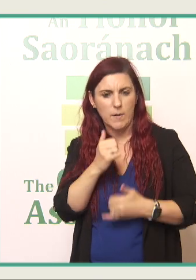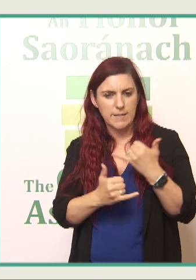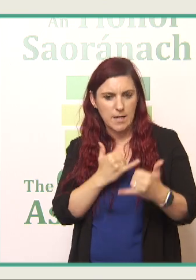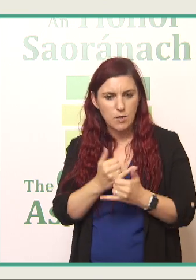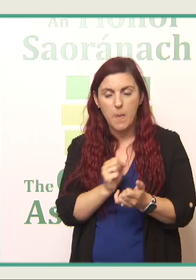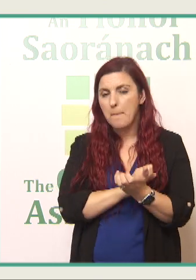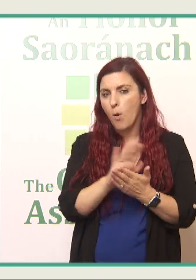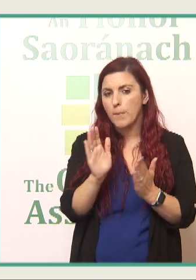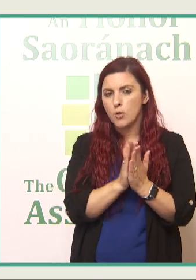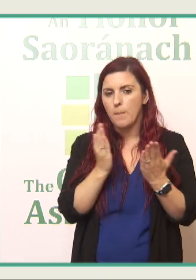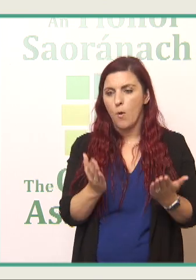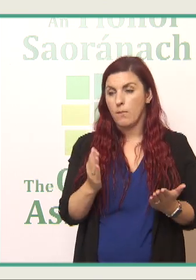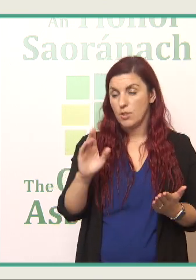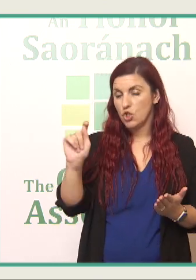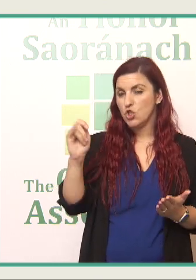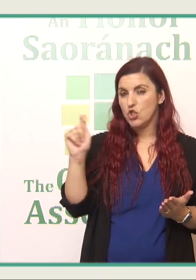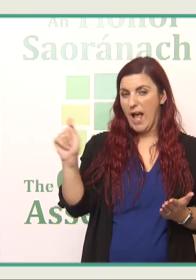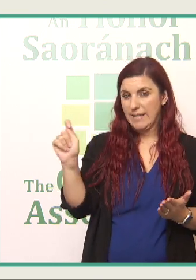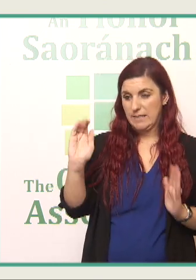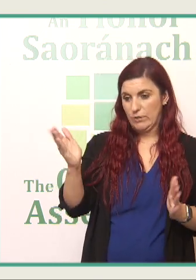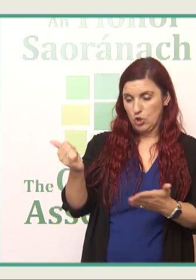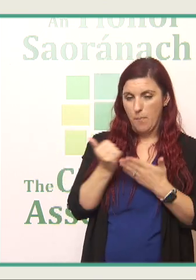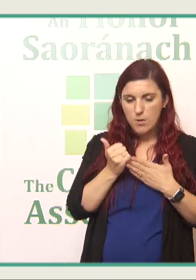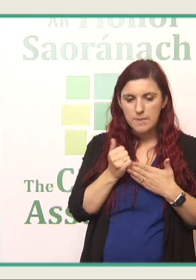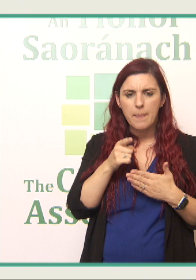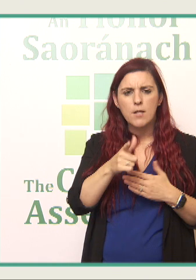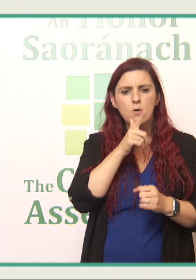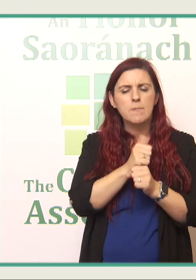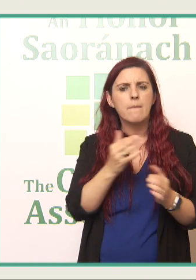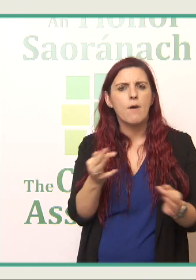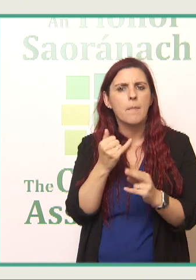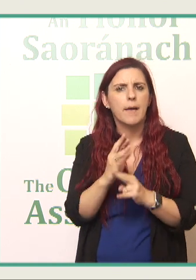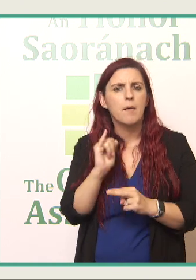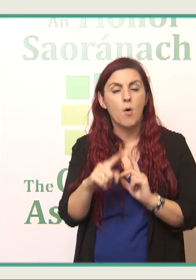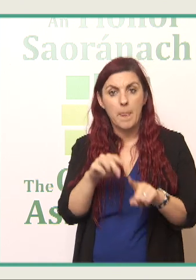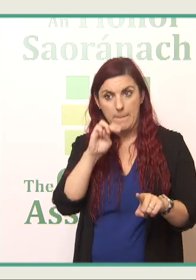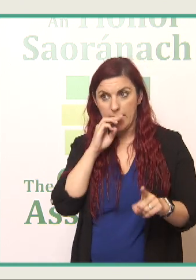the book which I guess support about farming and the barn and this is giving Farmers ownership of